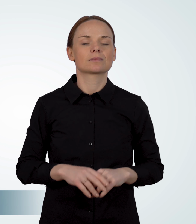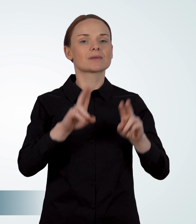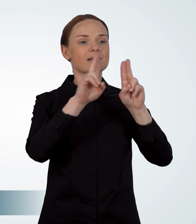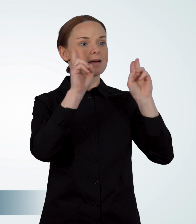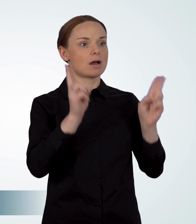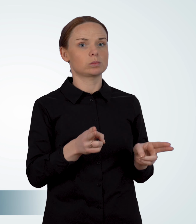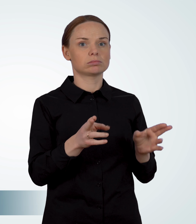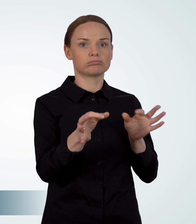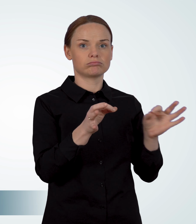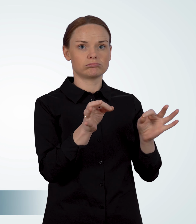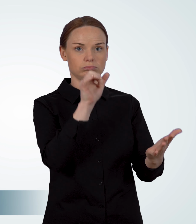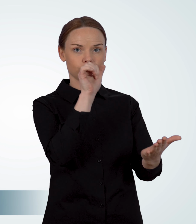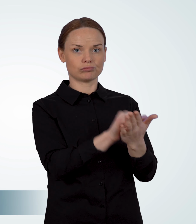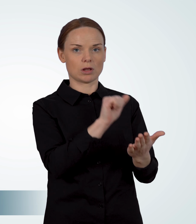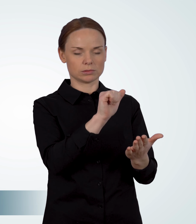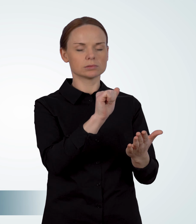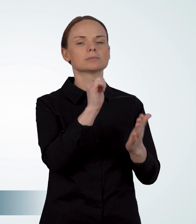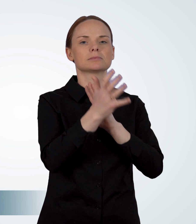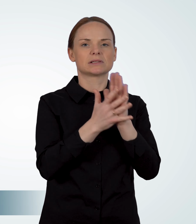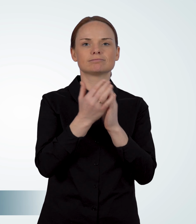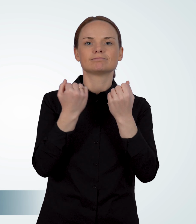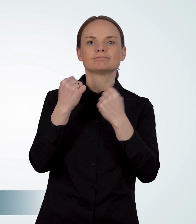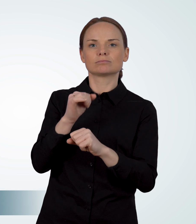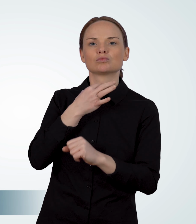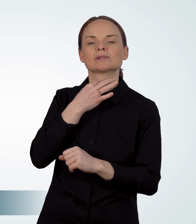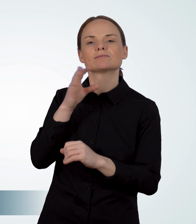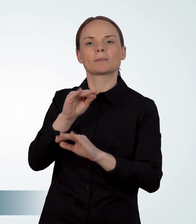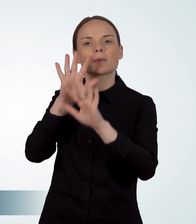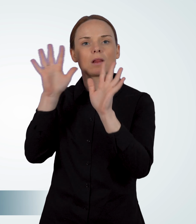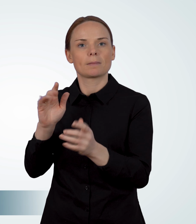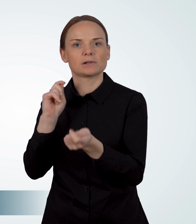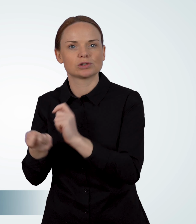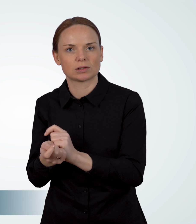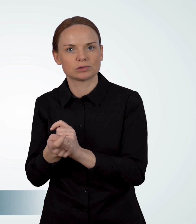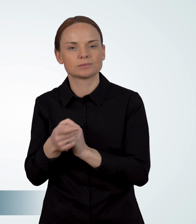Effective housing design helps protect from climate change risks.